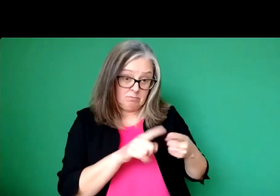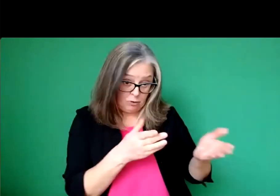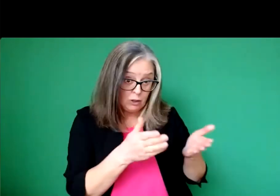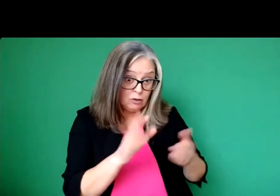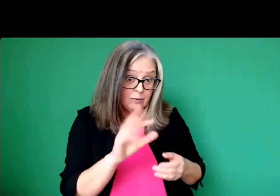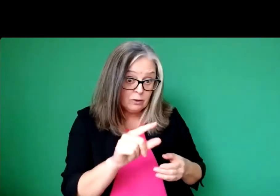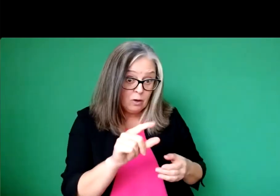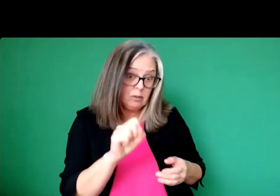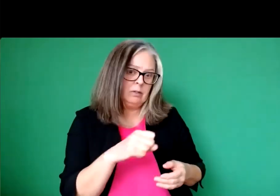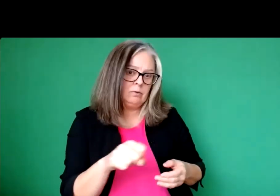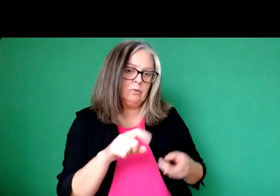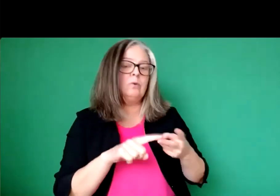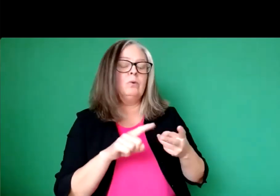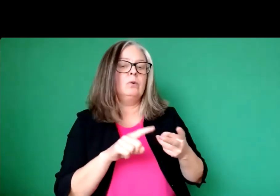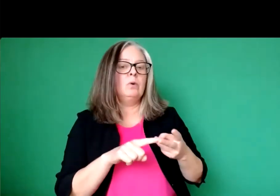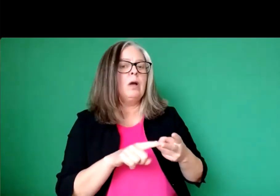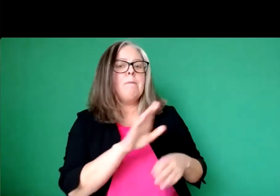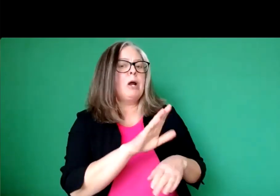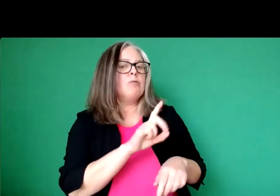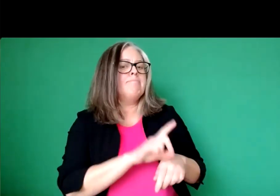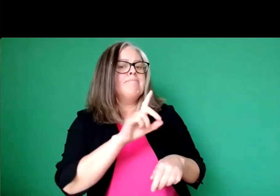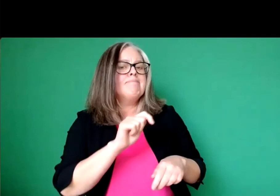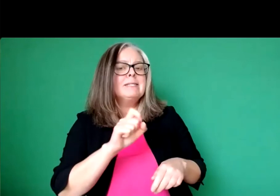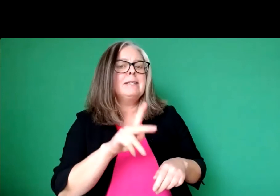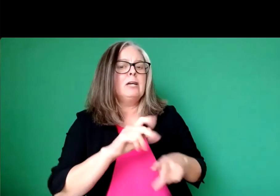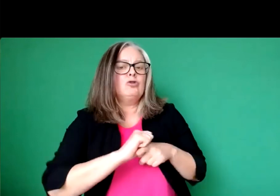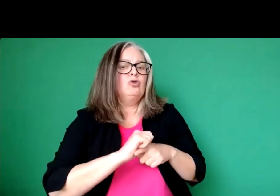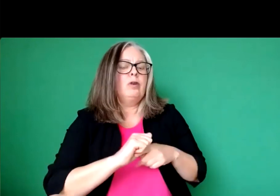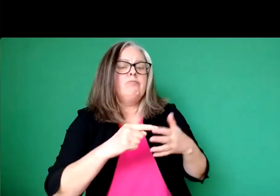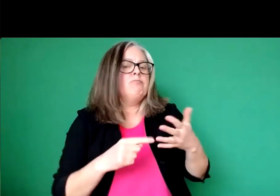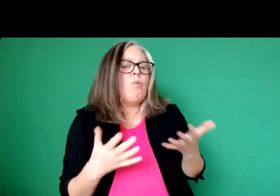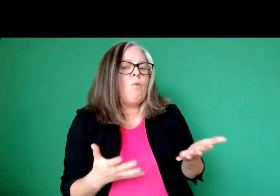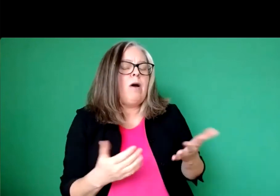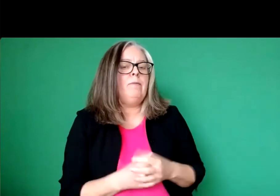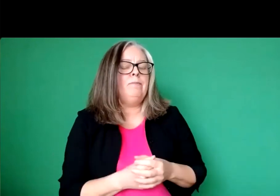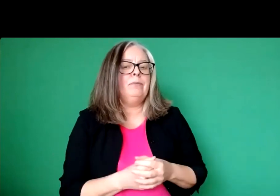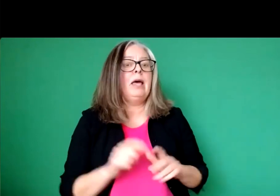and what task has this dog been trained to do which is completely different than what is your